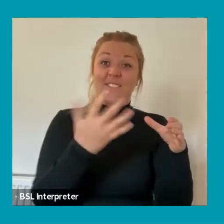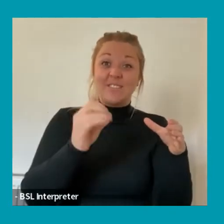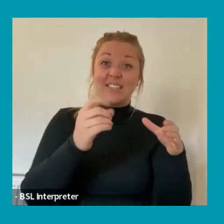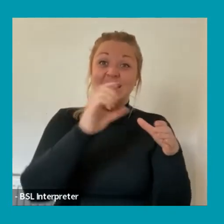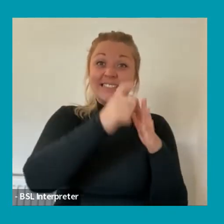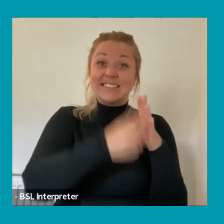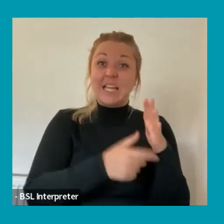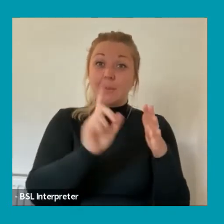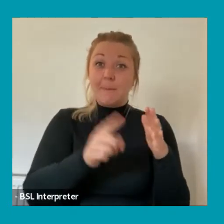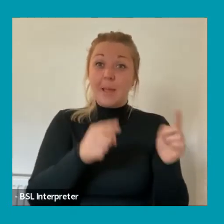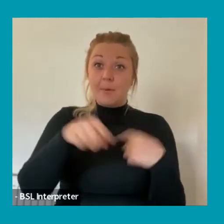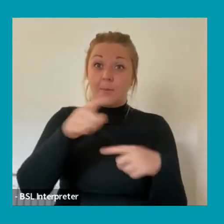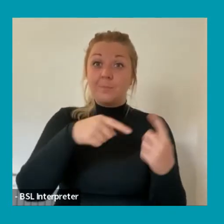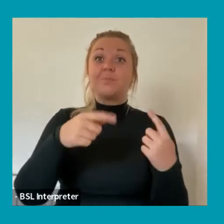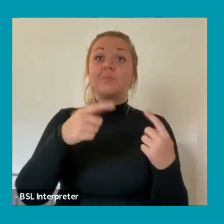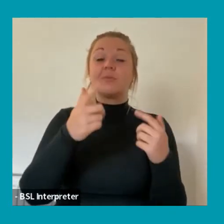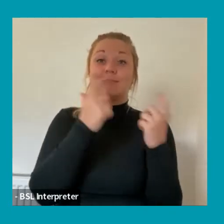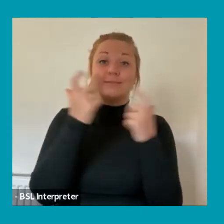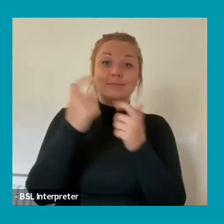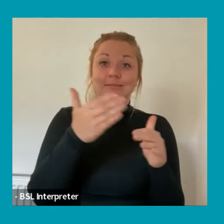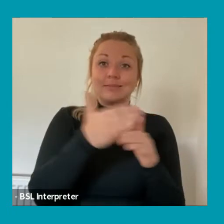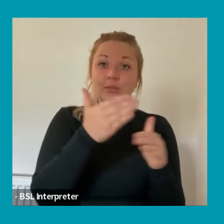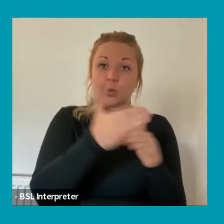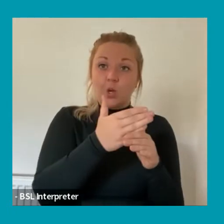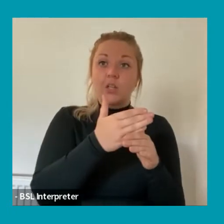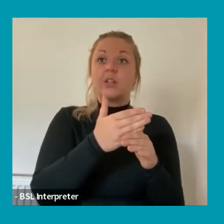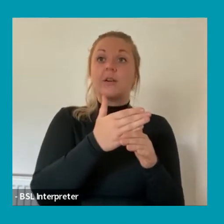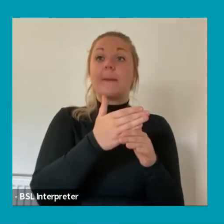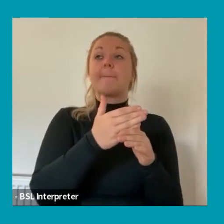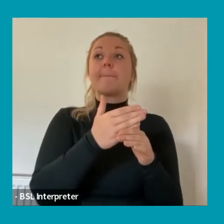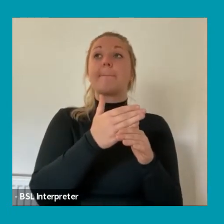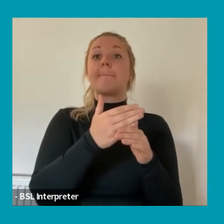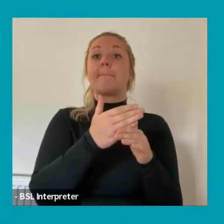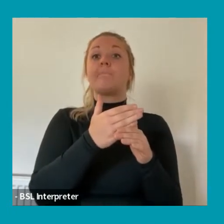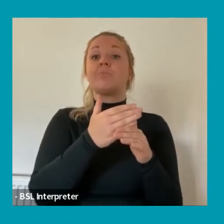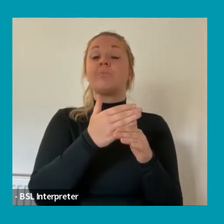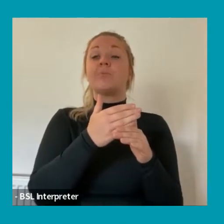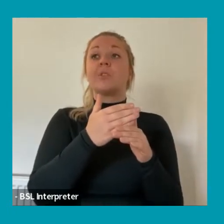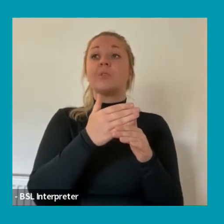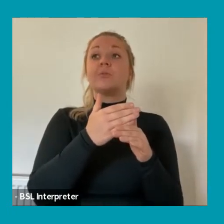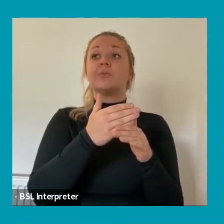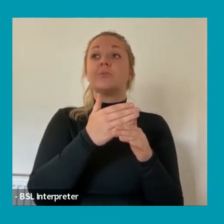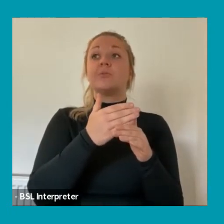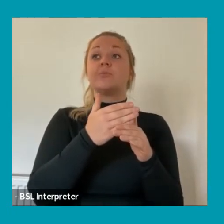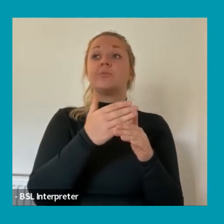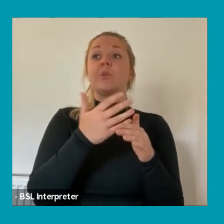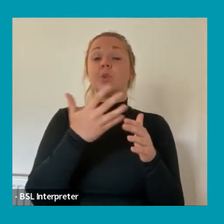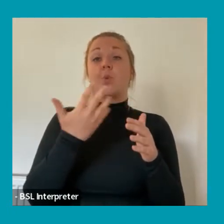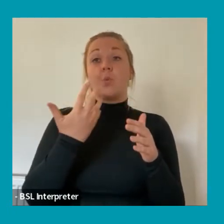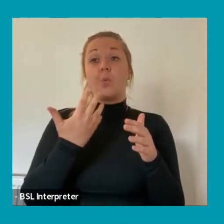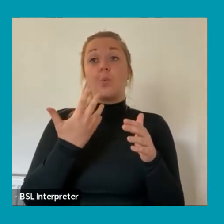We actually through the funder that was funding the initial start of theca career service provided us with